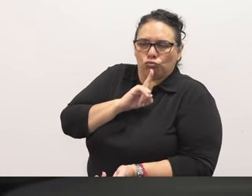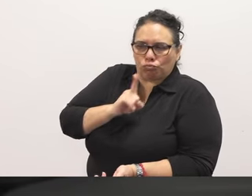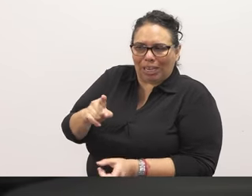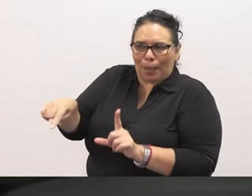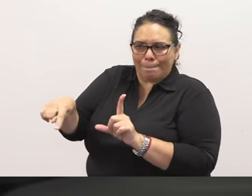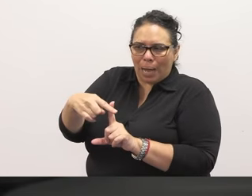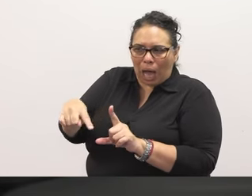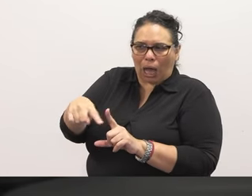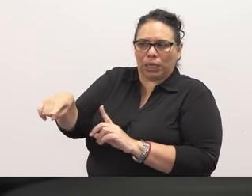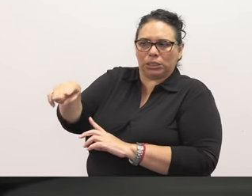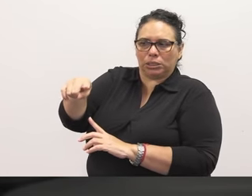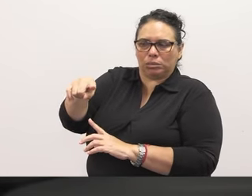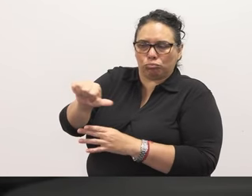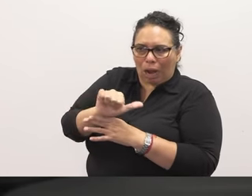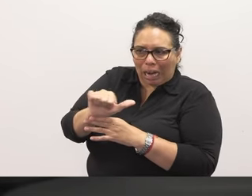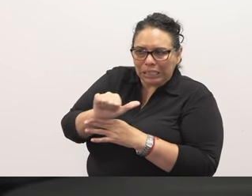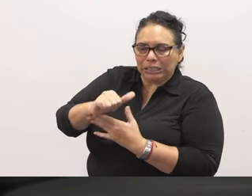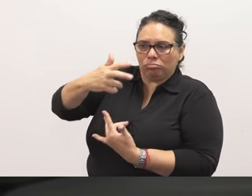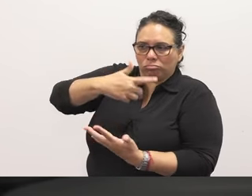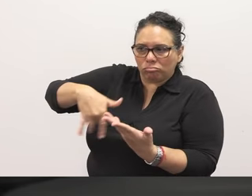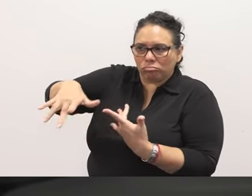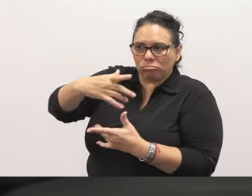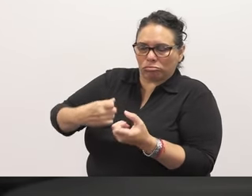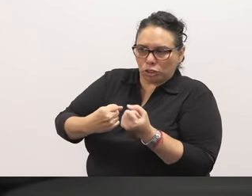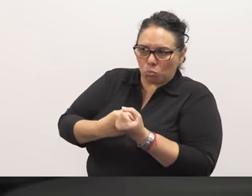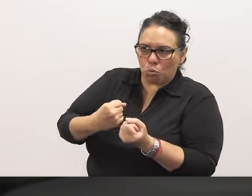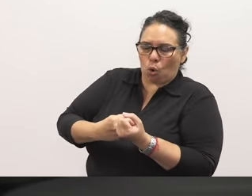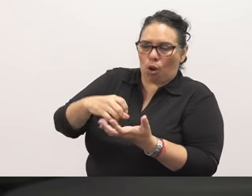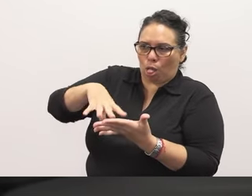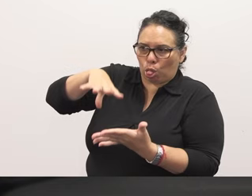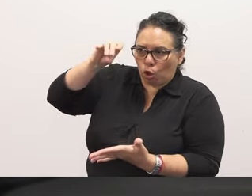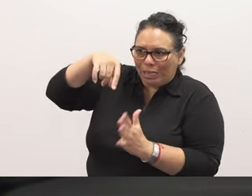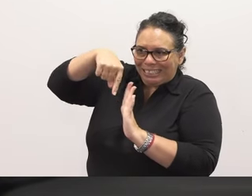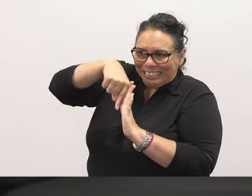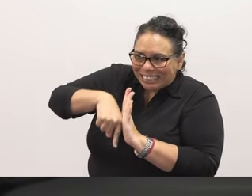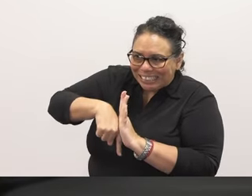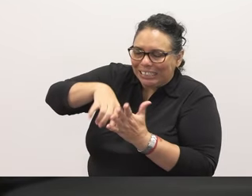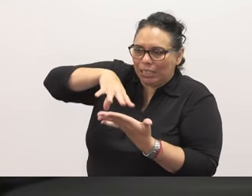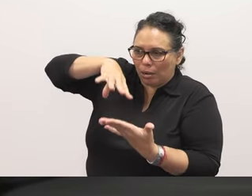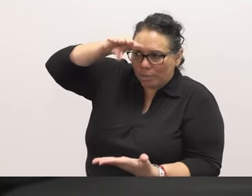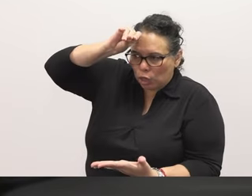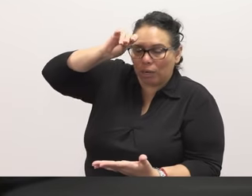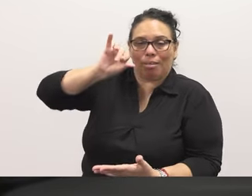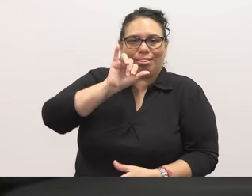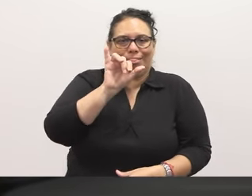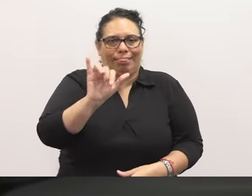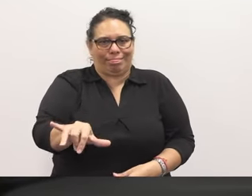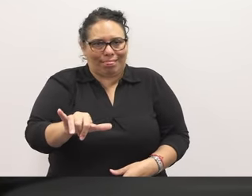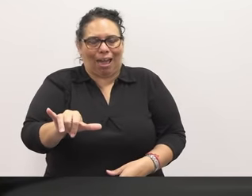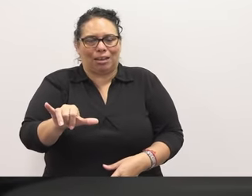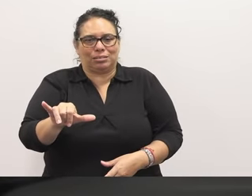around engagement to support learning and to deepen learning. So that's really a credit to the entire staff.